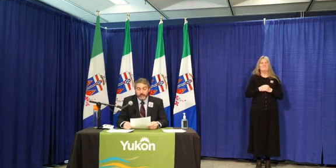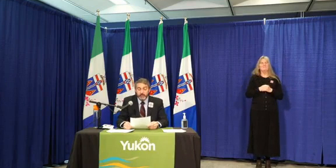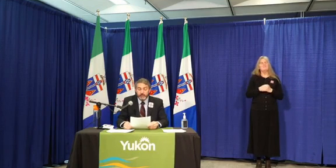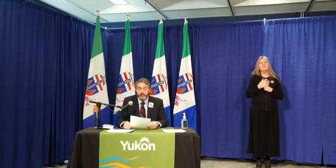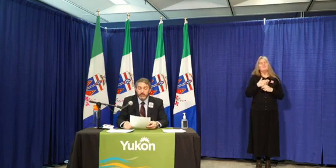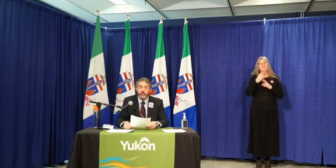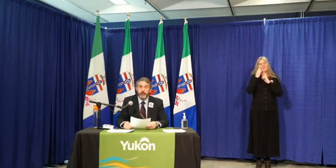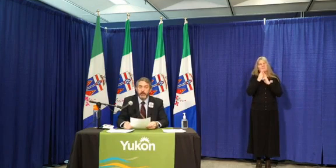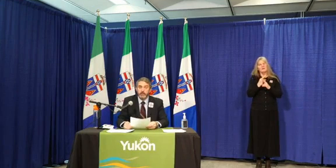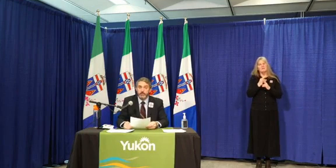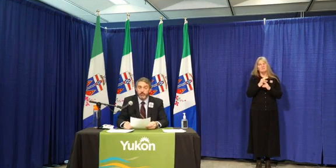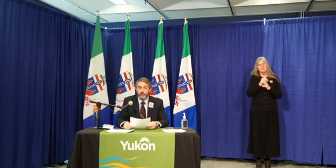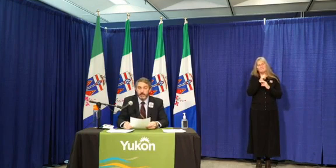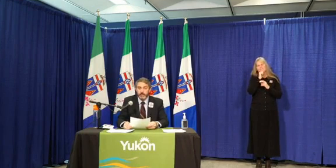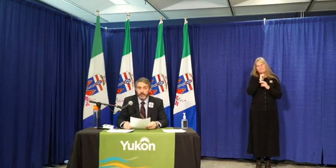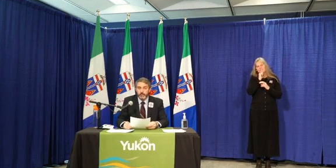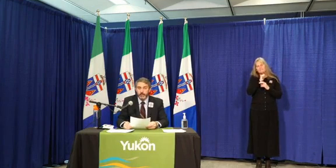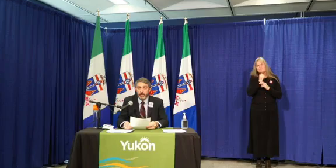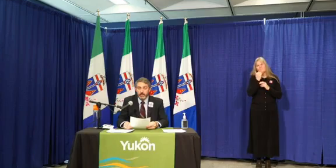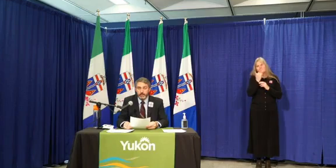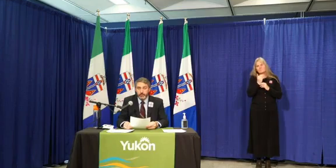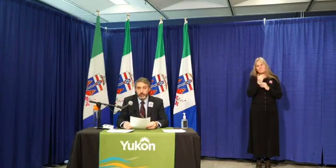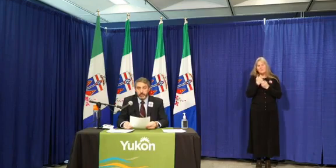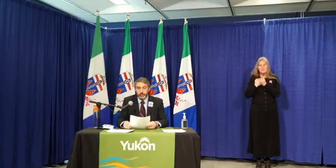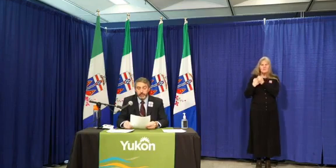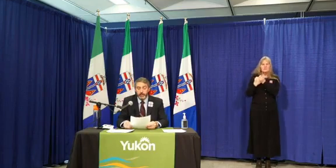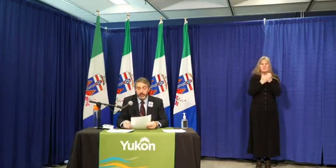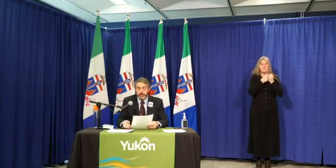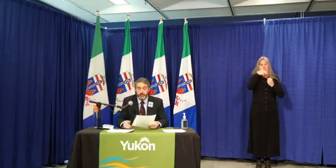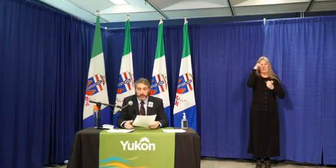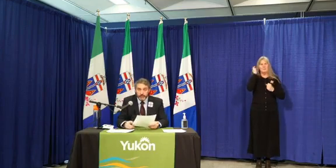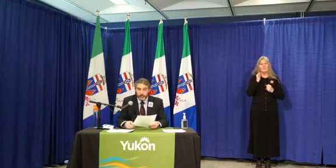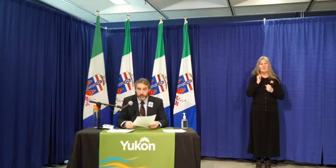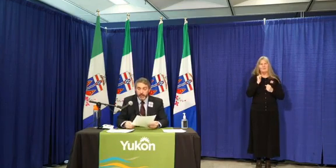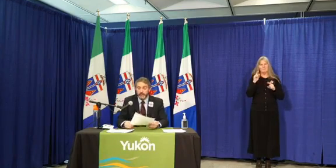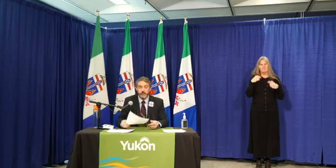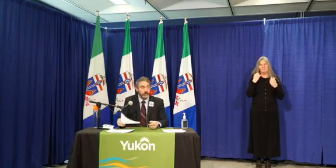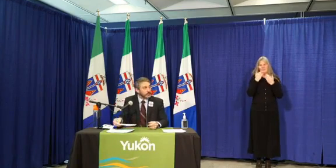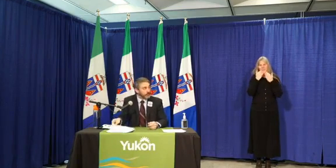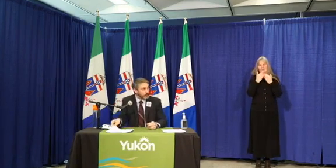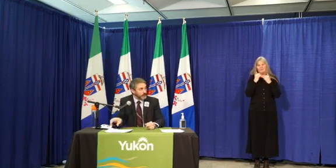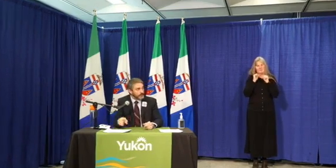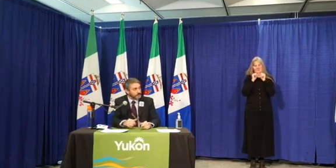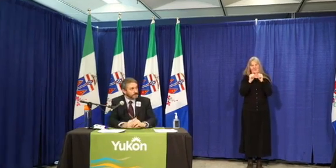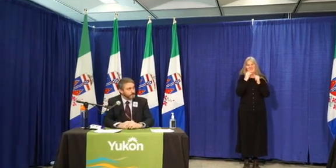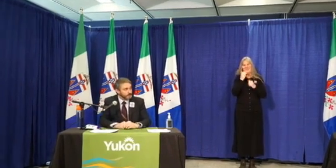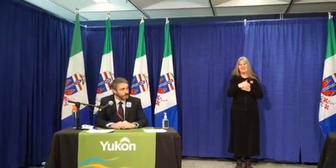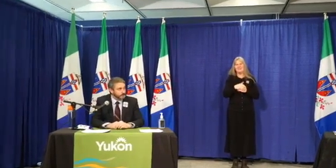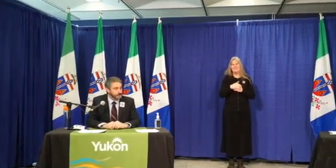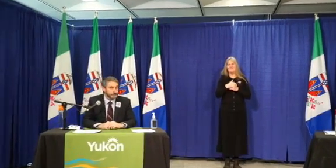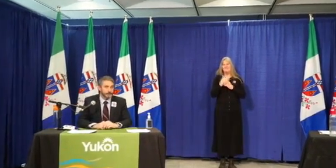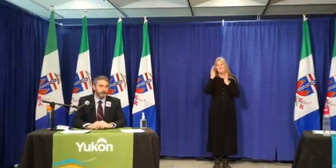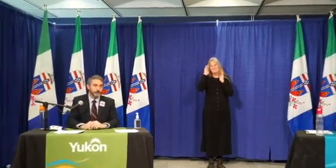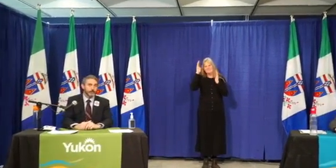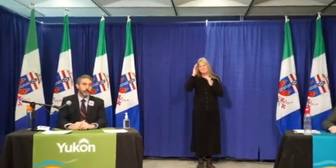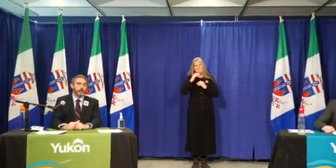Please stay vigilant and do your part to support the territory as you know -- I know you will. Thank you very much. Dr Hanley?